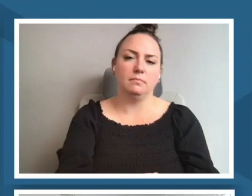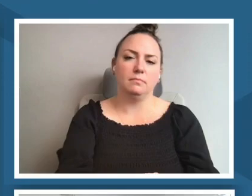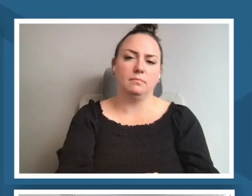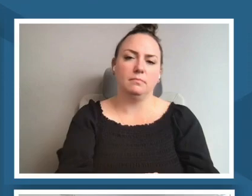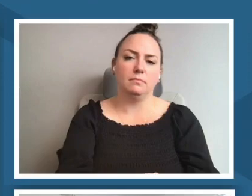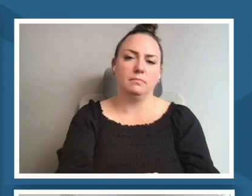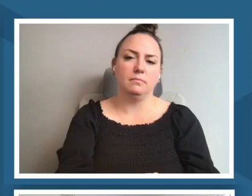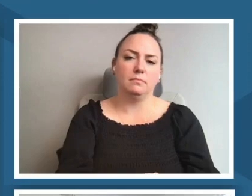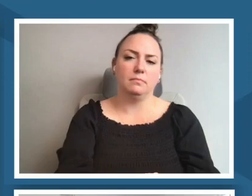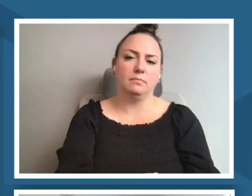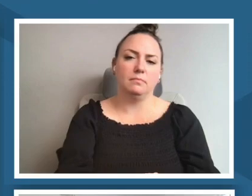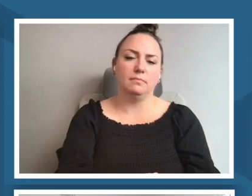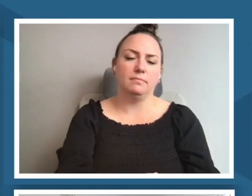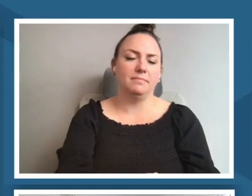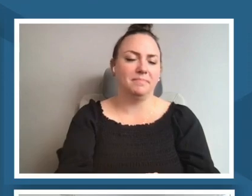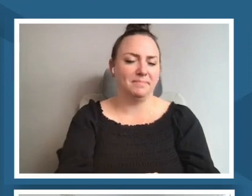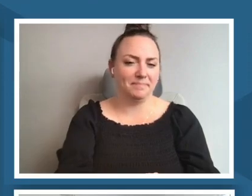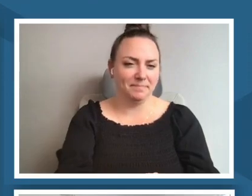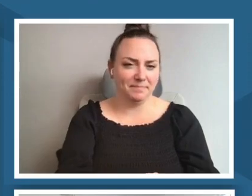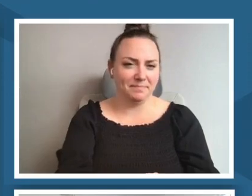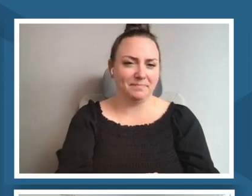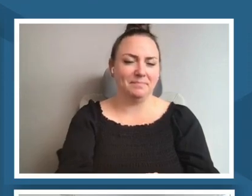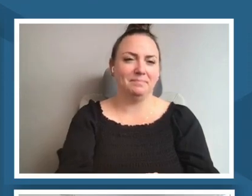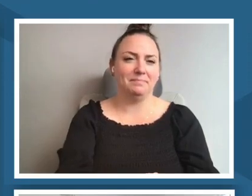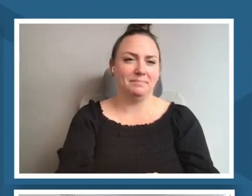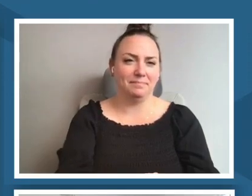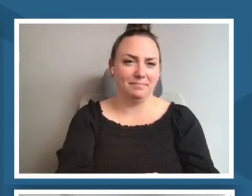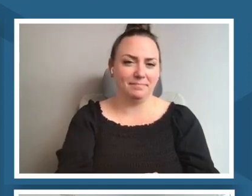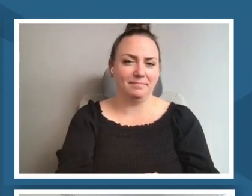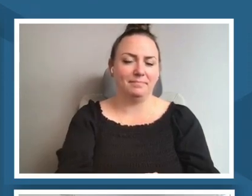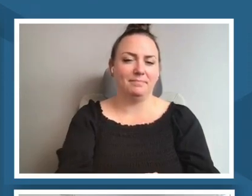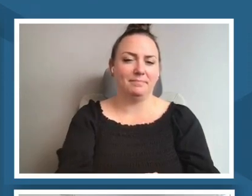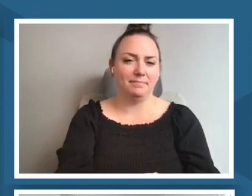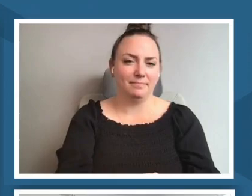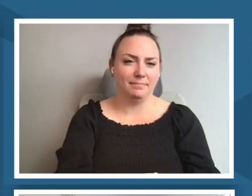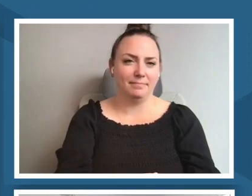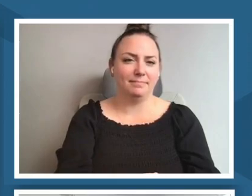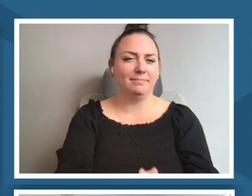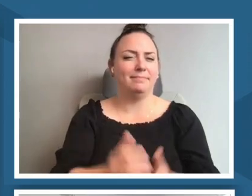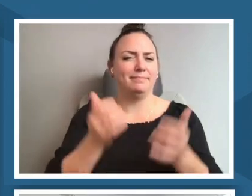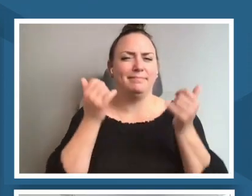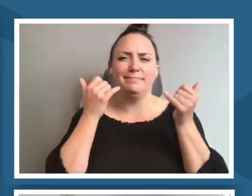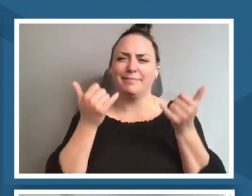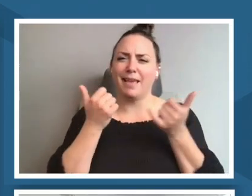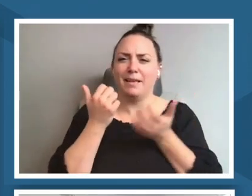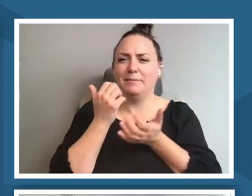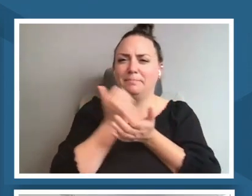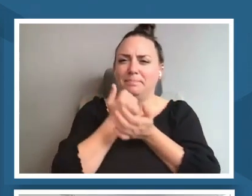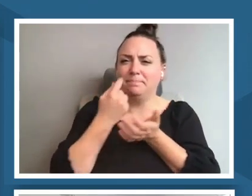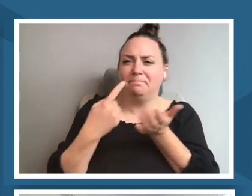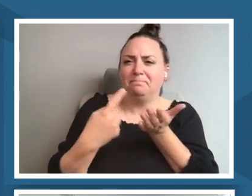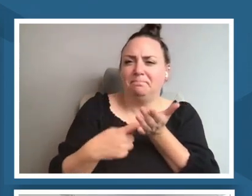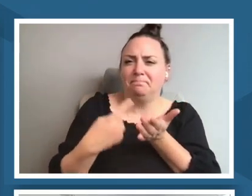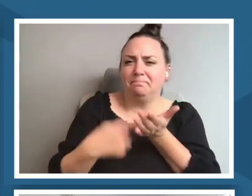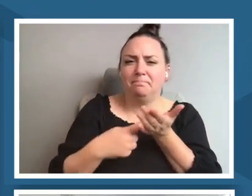now let's talk about what we saw and what we noticed